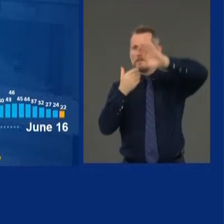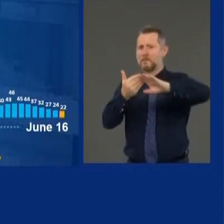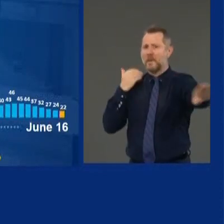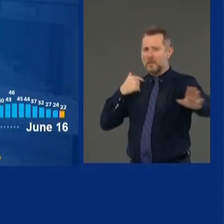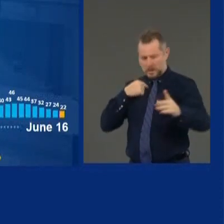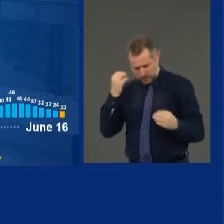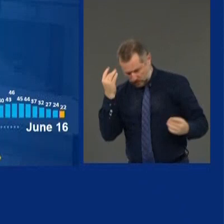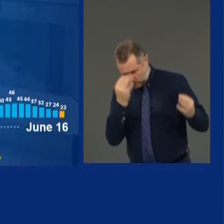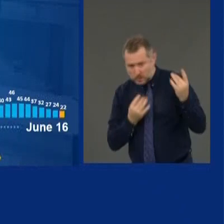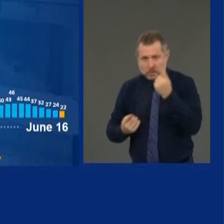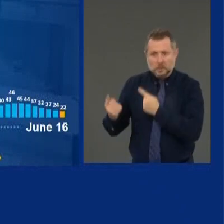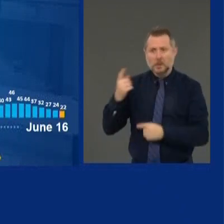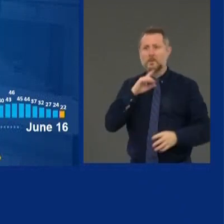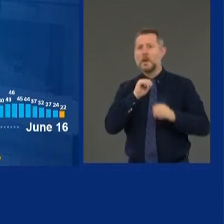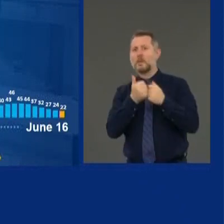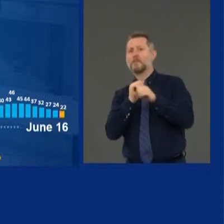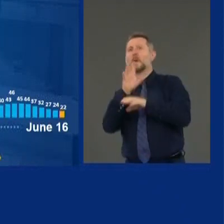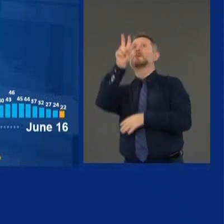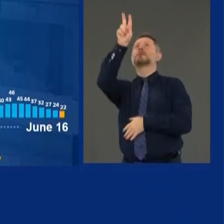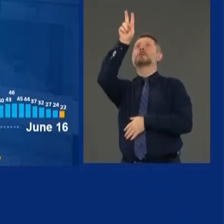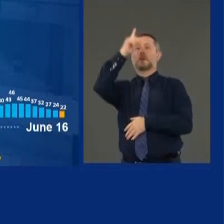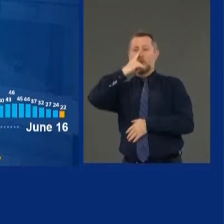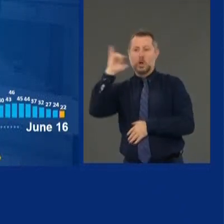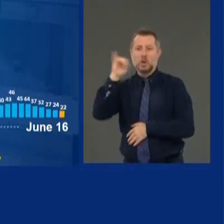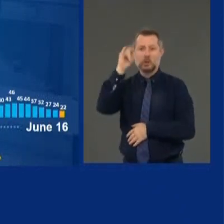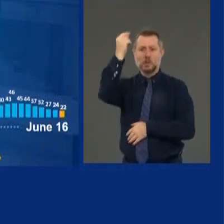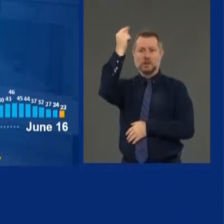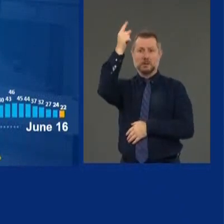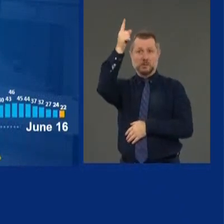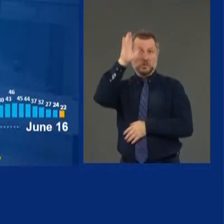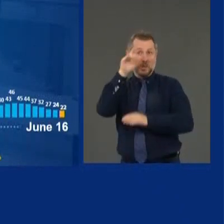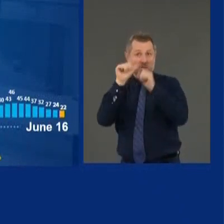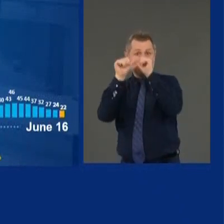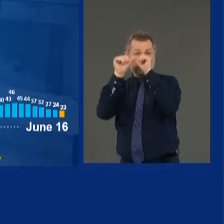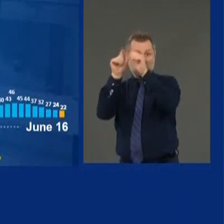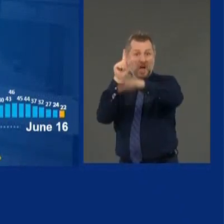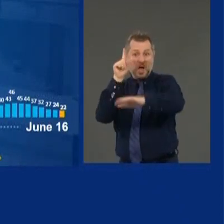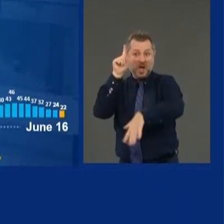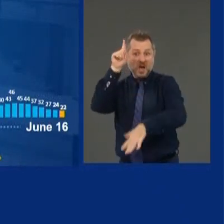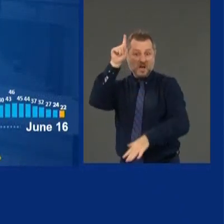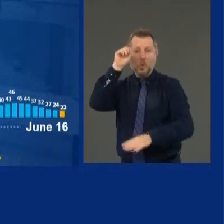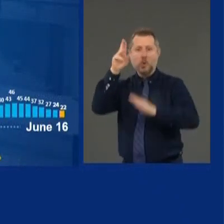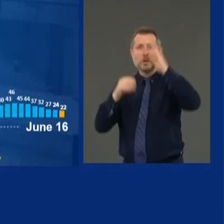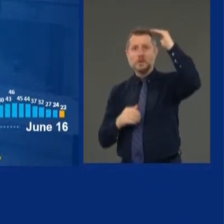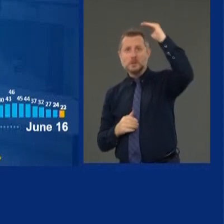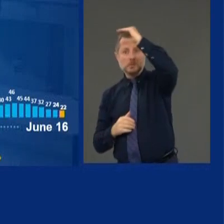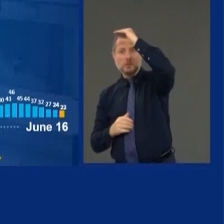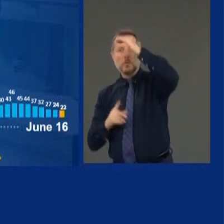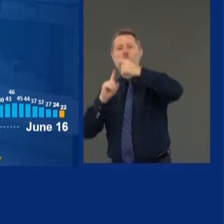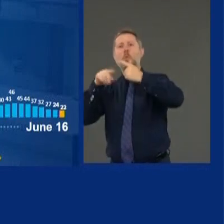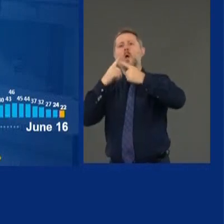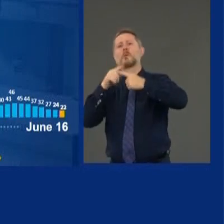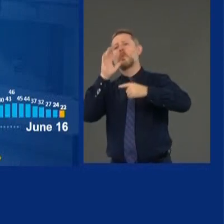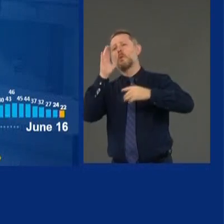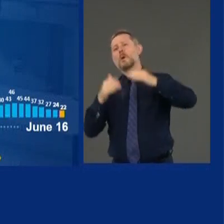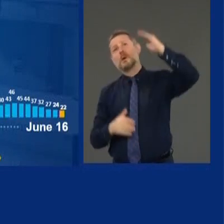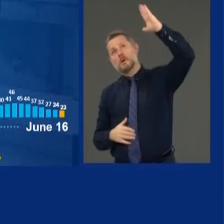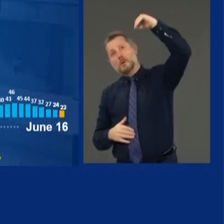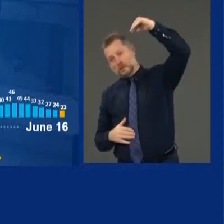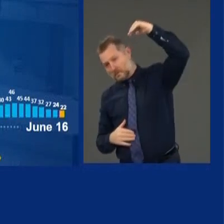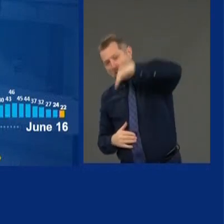THERE IT IS.